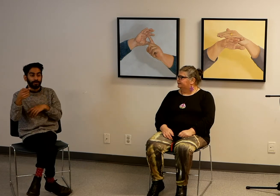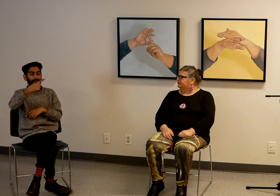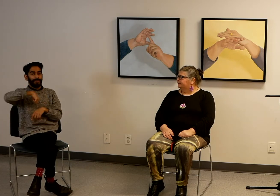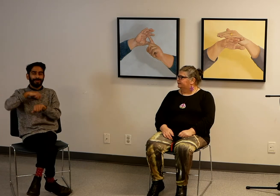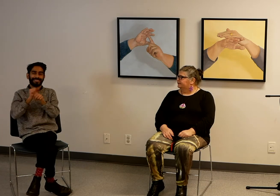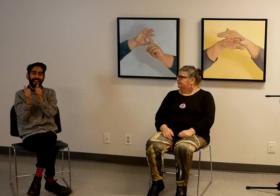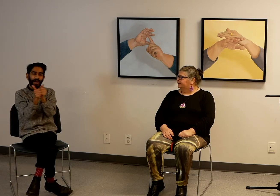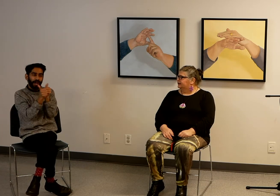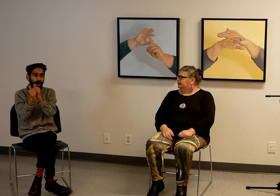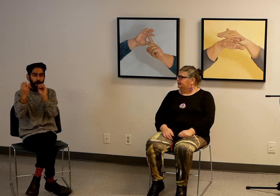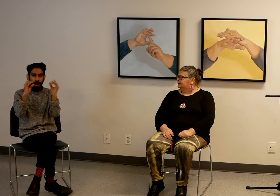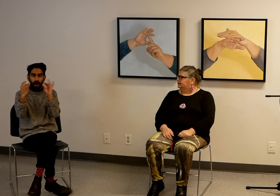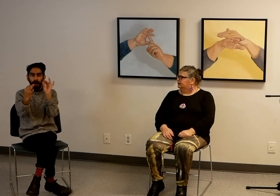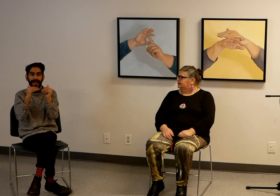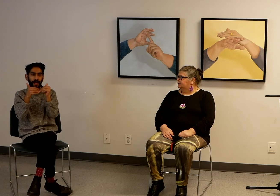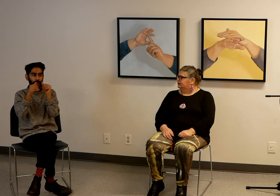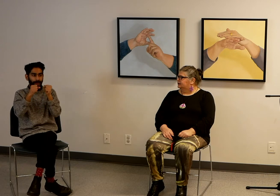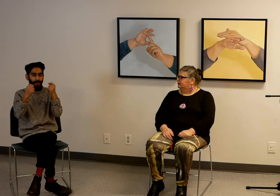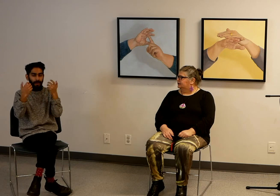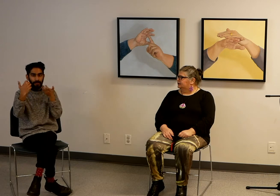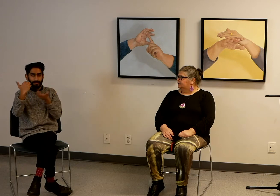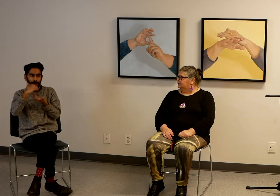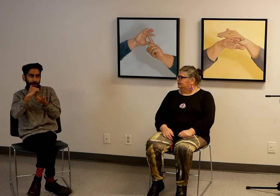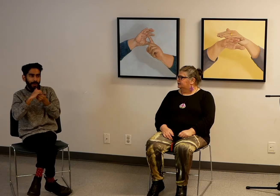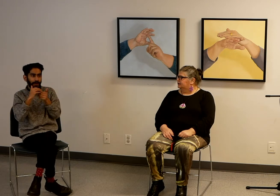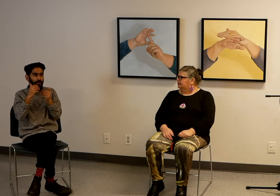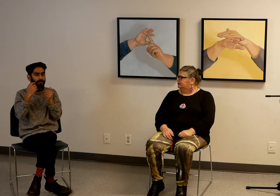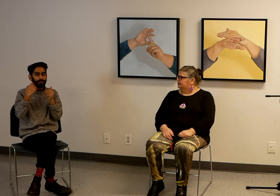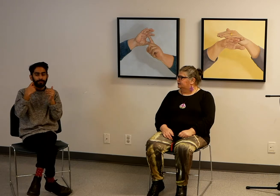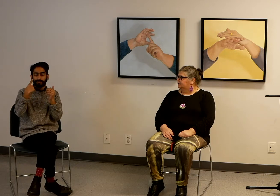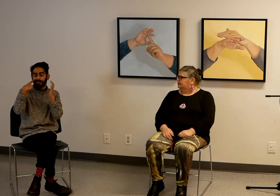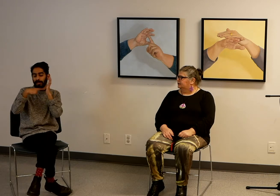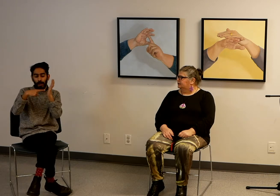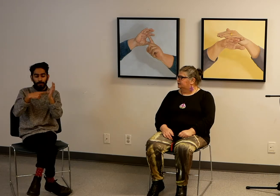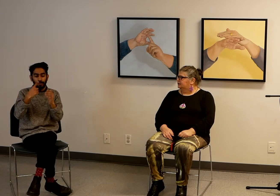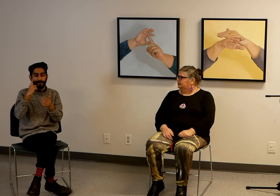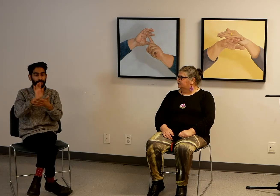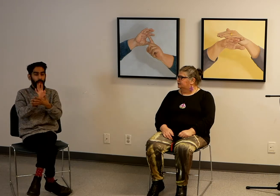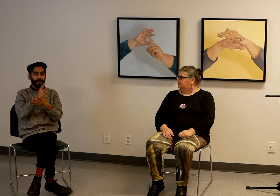artist or a creator work together. It's really fantastic because you're able to make all these collaborations.